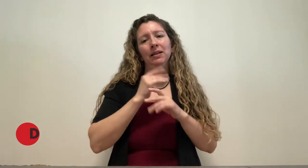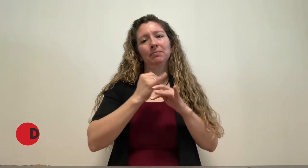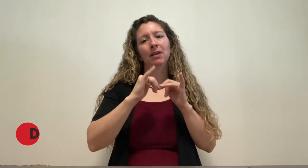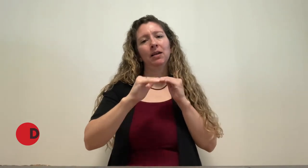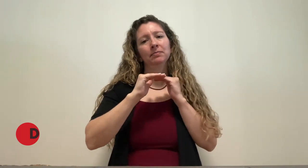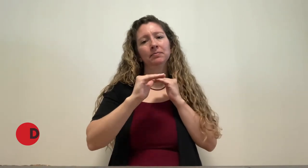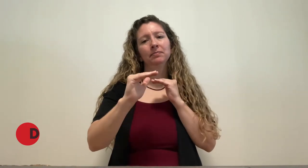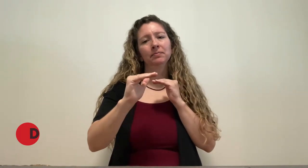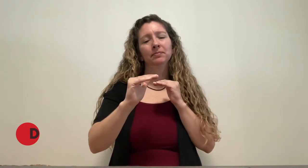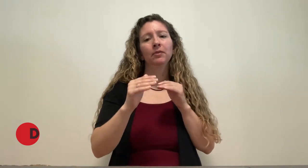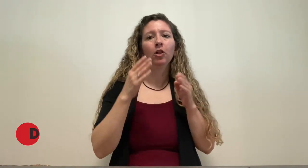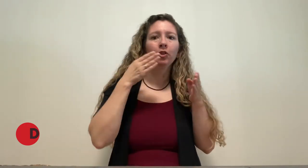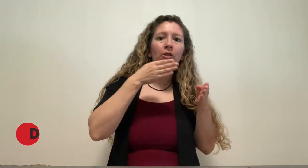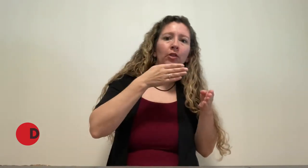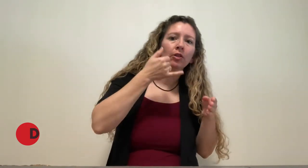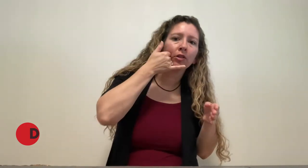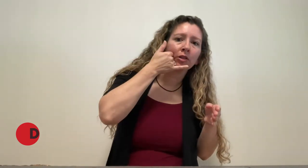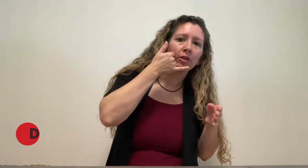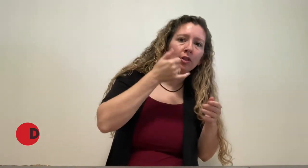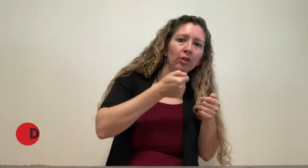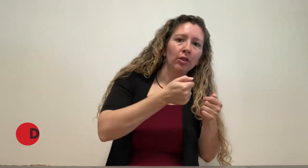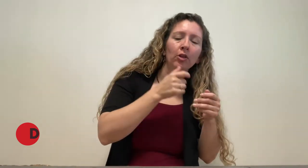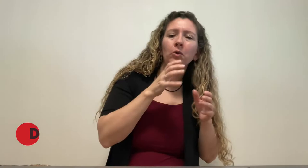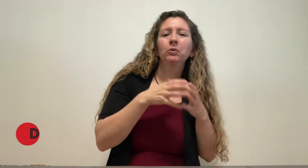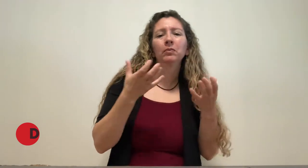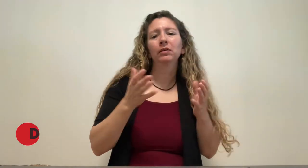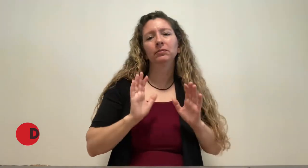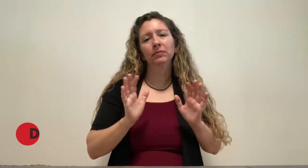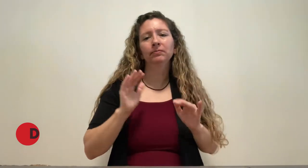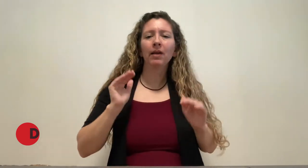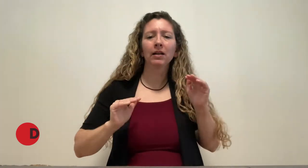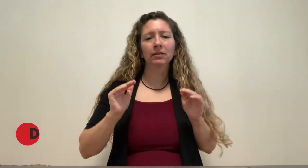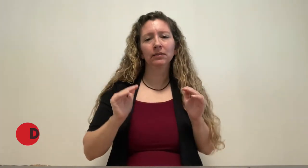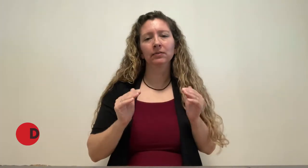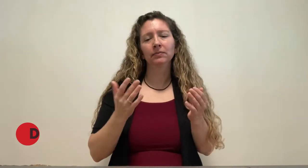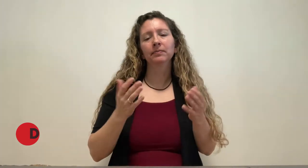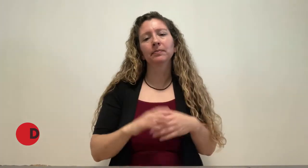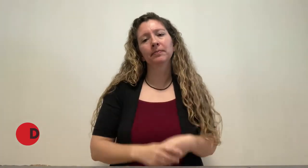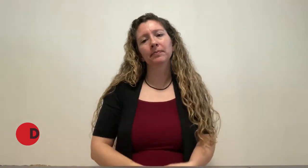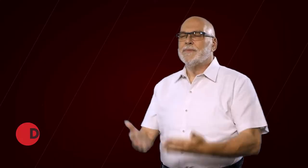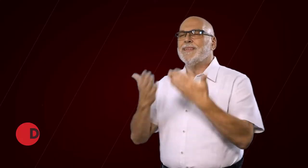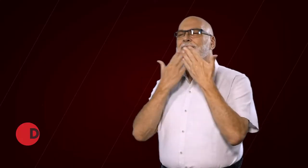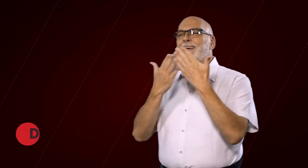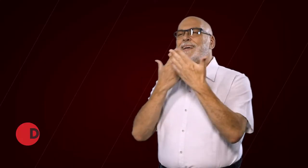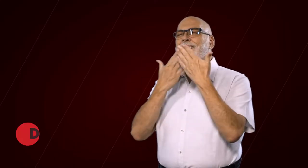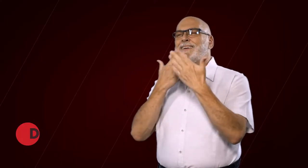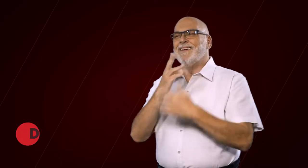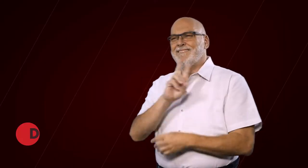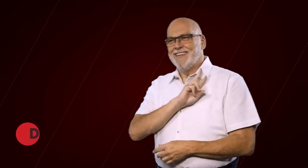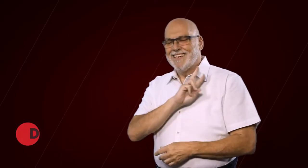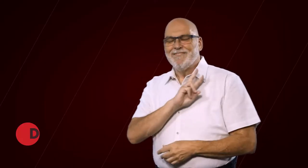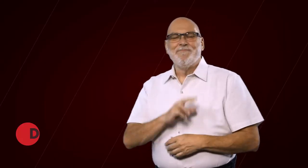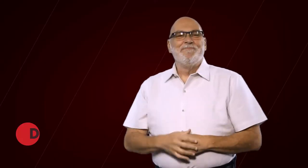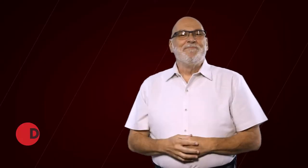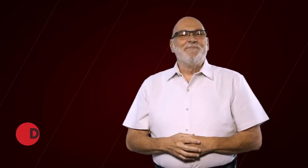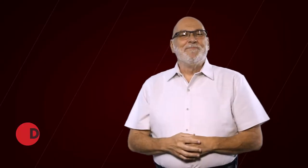such as not being on your mobile phone too much - a balance in your everyday life is important. [Anselmo]: Thanks, Veronica.